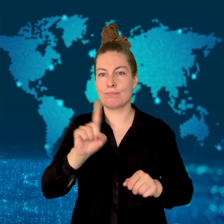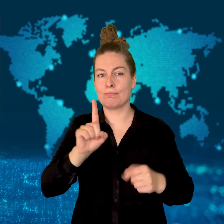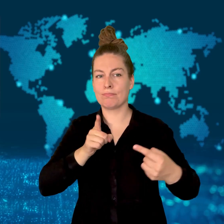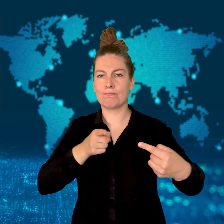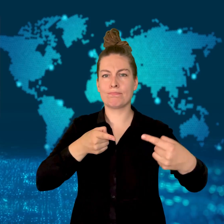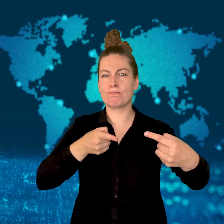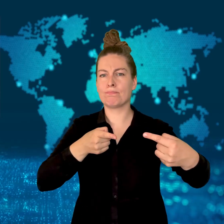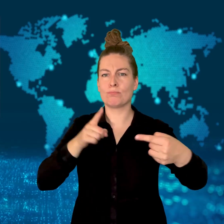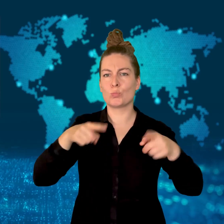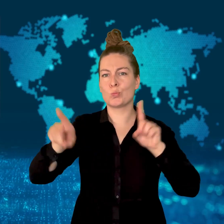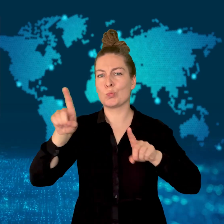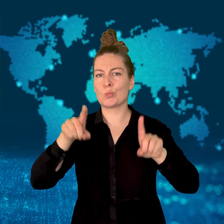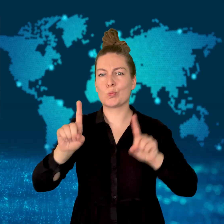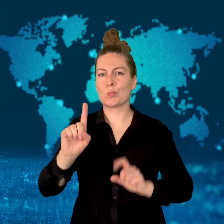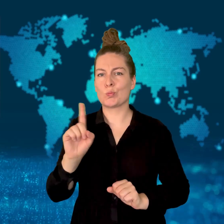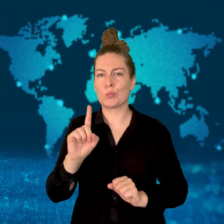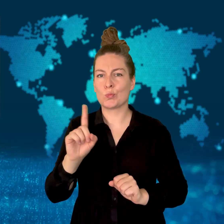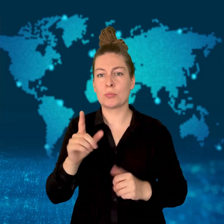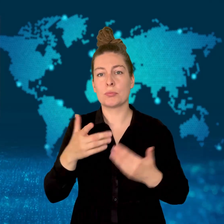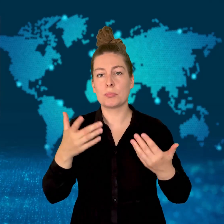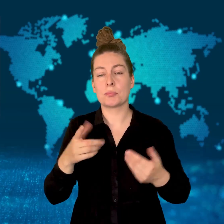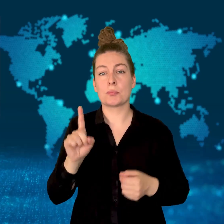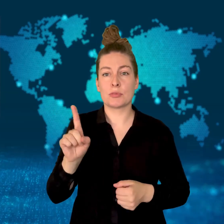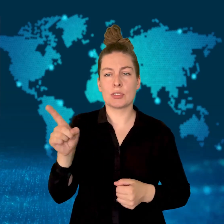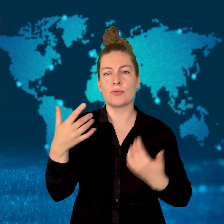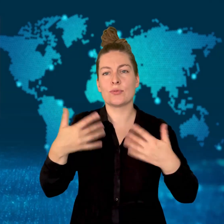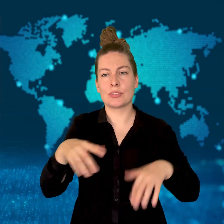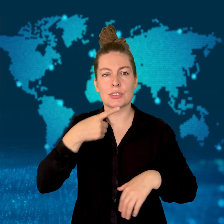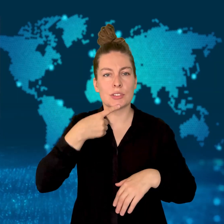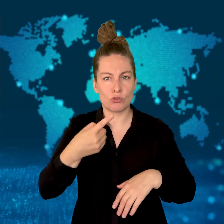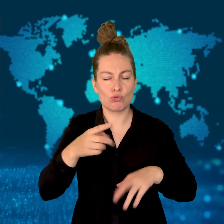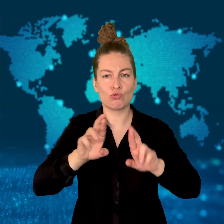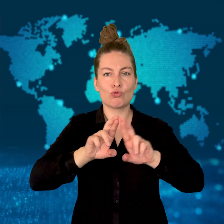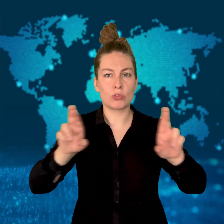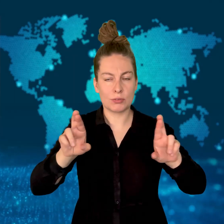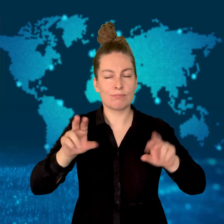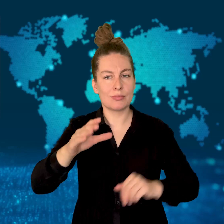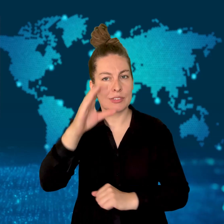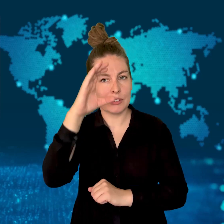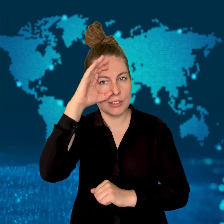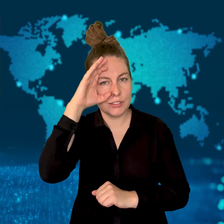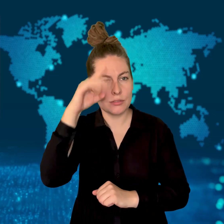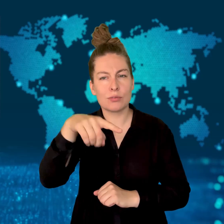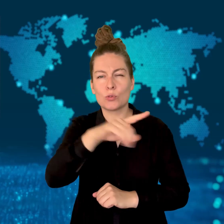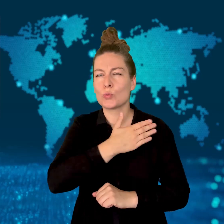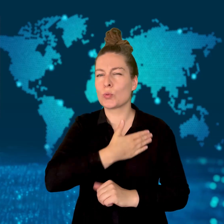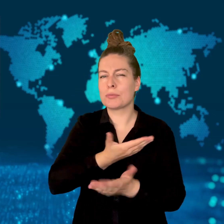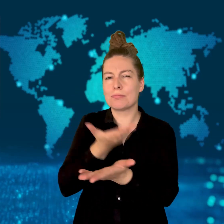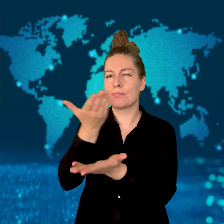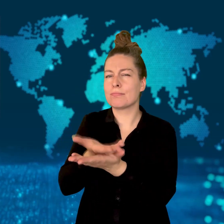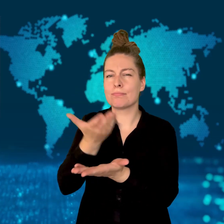it is ready to listen.